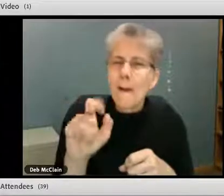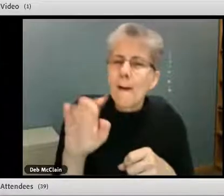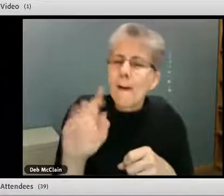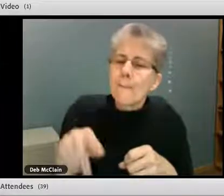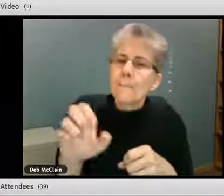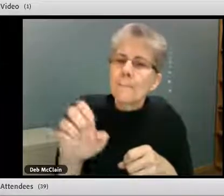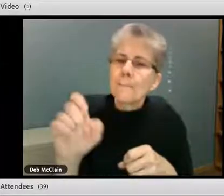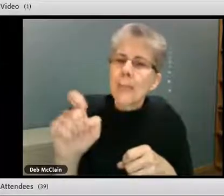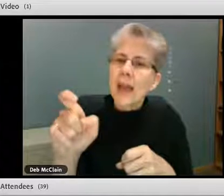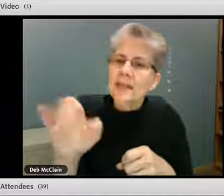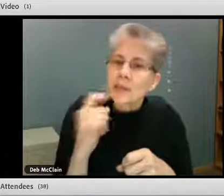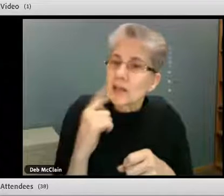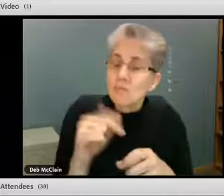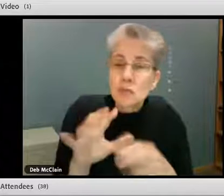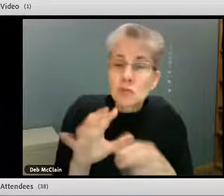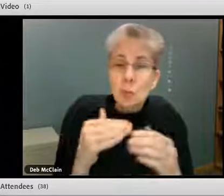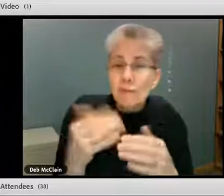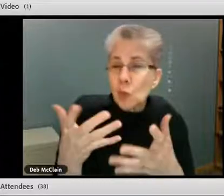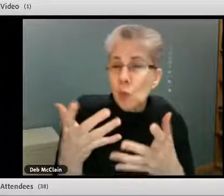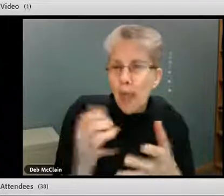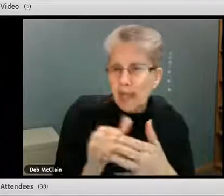And that's really what you're looking for, that do as you please.